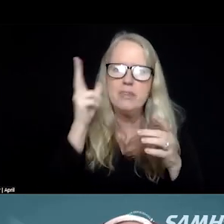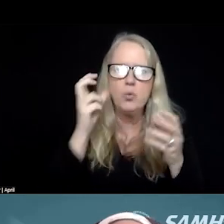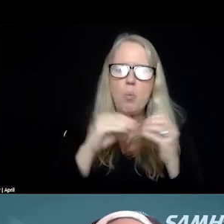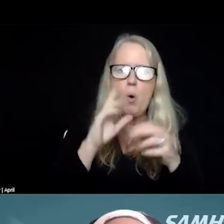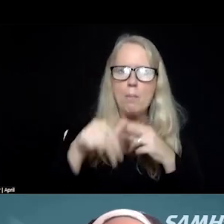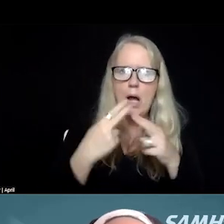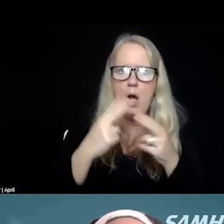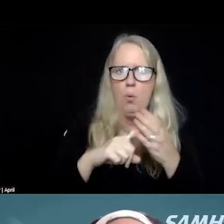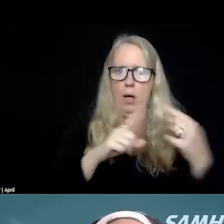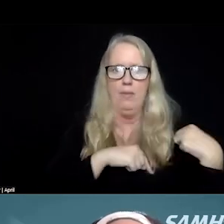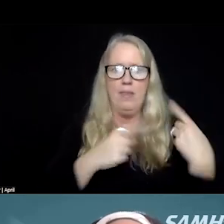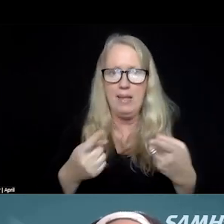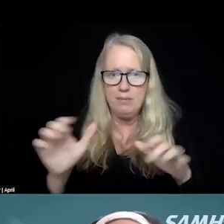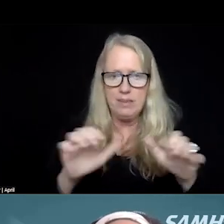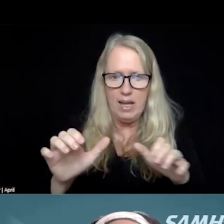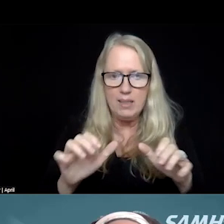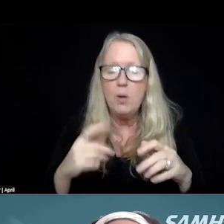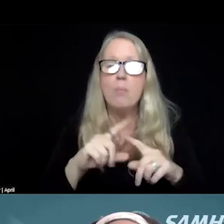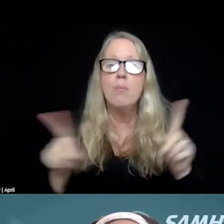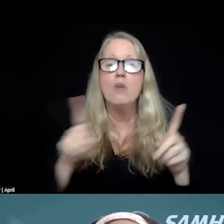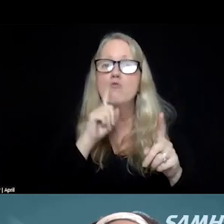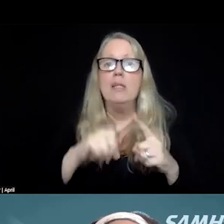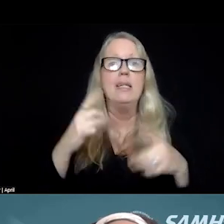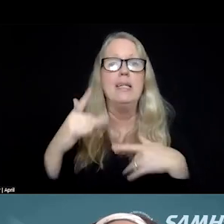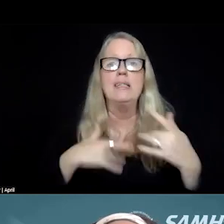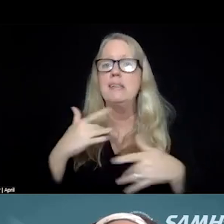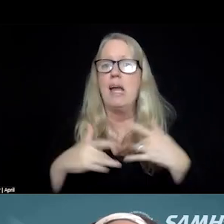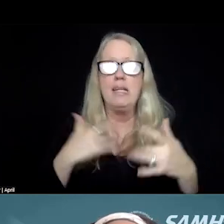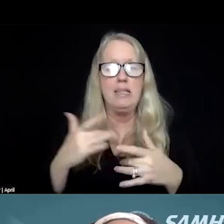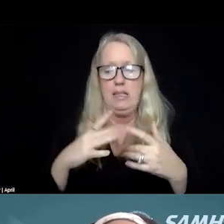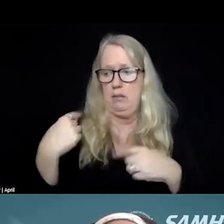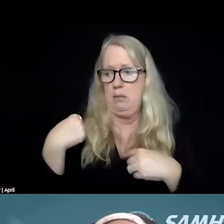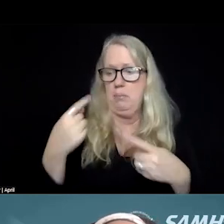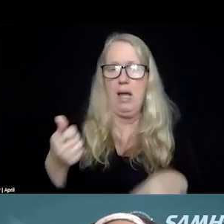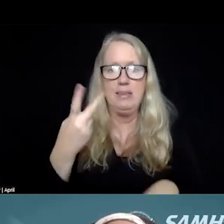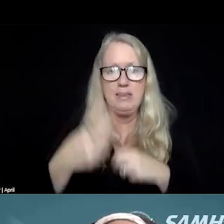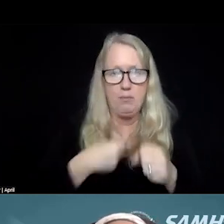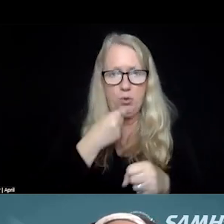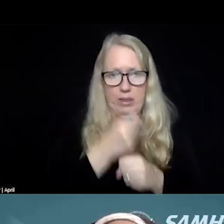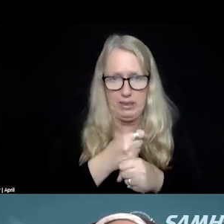WHAT IS EXCITING IS THE LAST SEVERAL YEARS OF THESE GRANTS HAVE